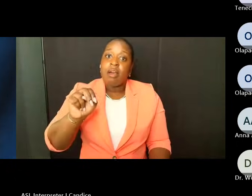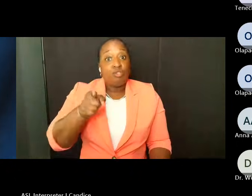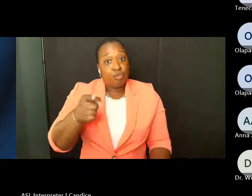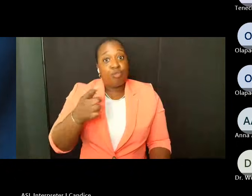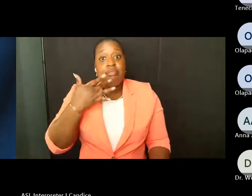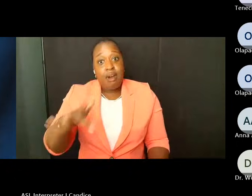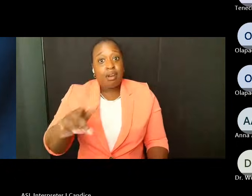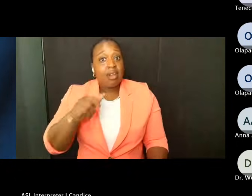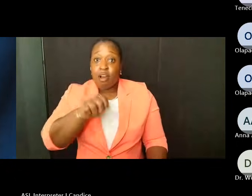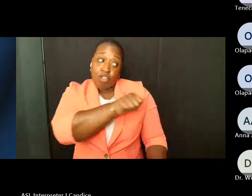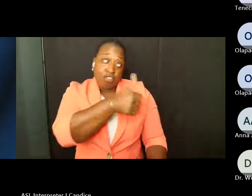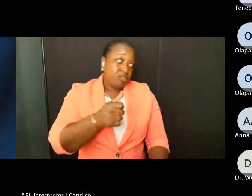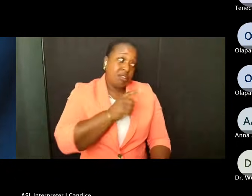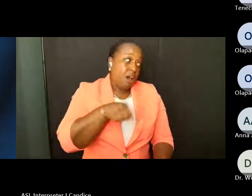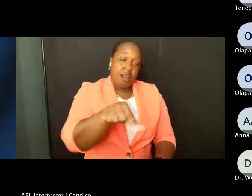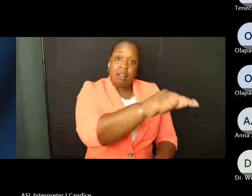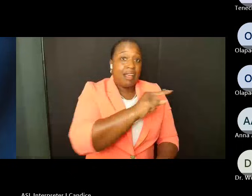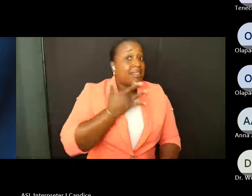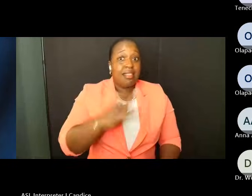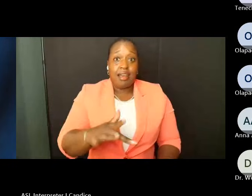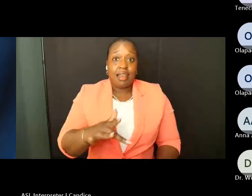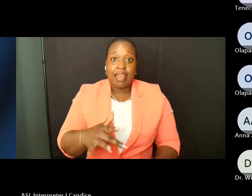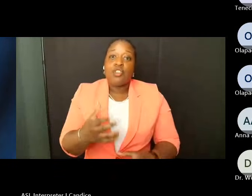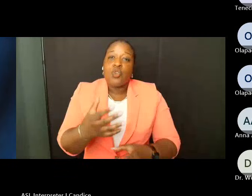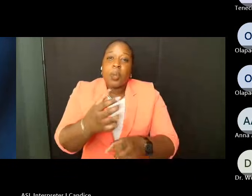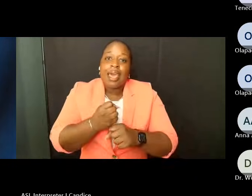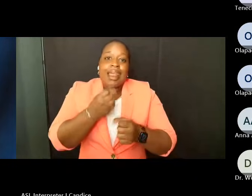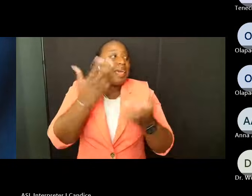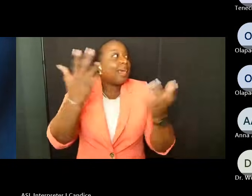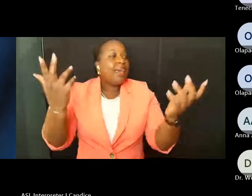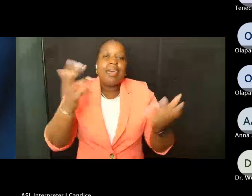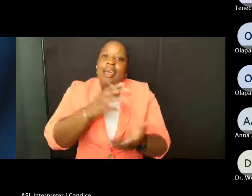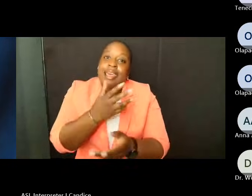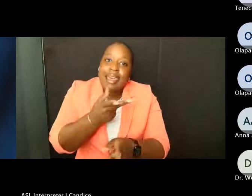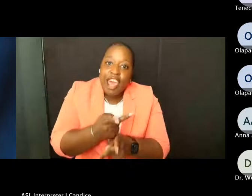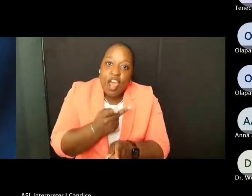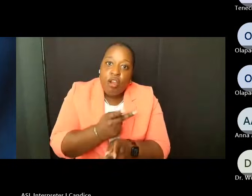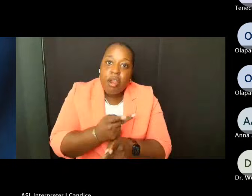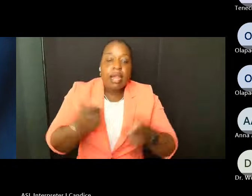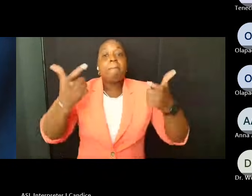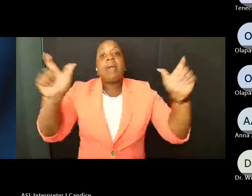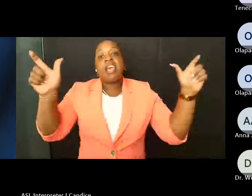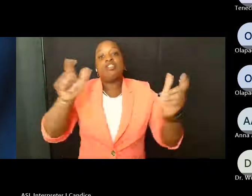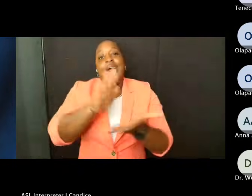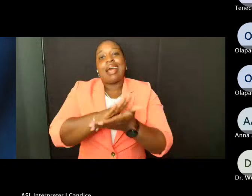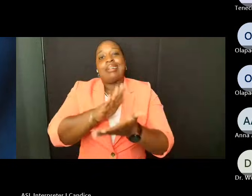to be receiving care in a major academic center with a caring doctor like Dr.